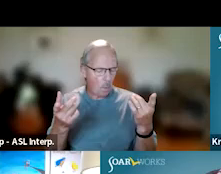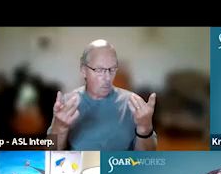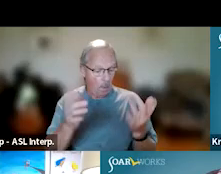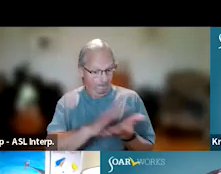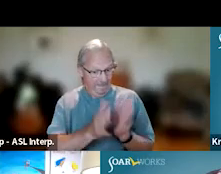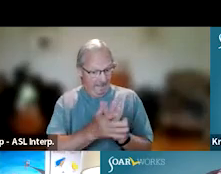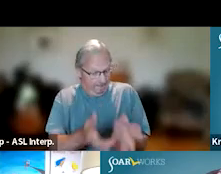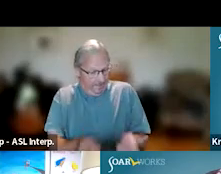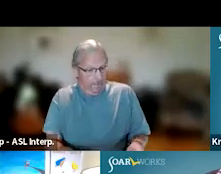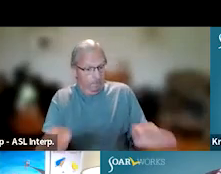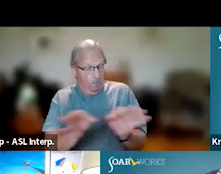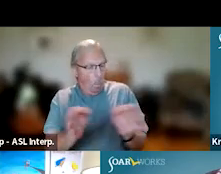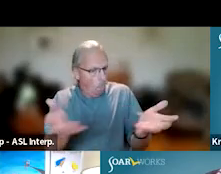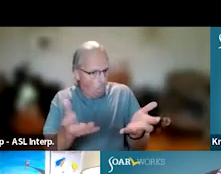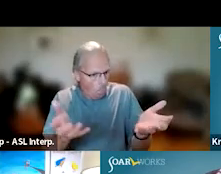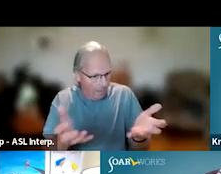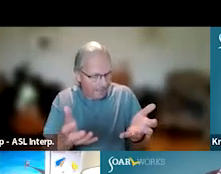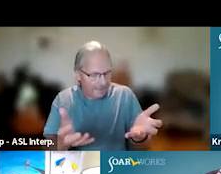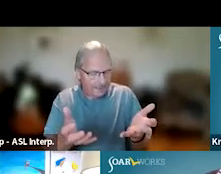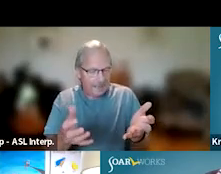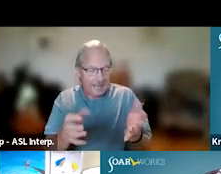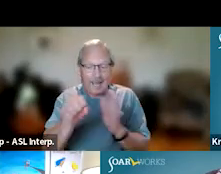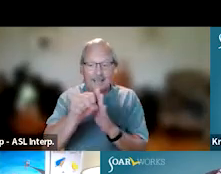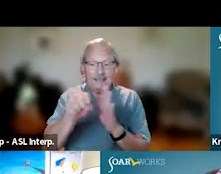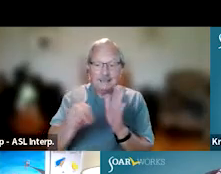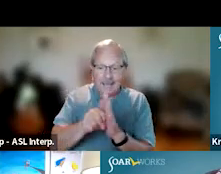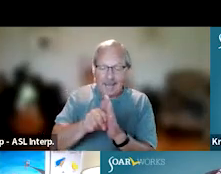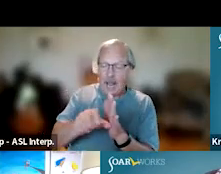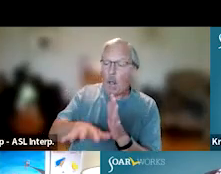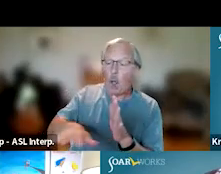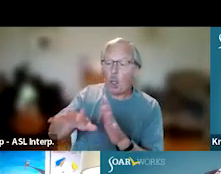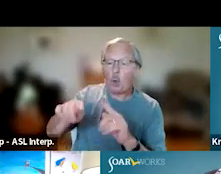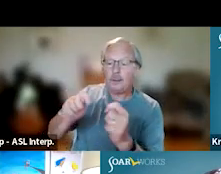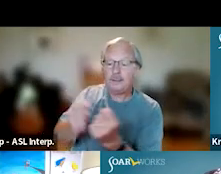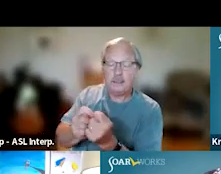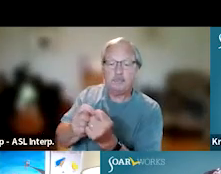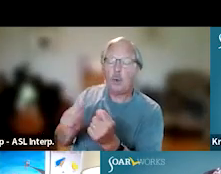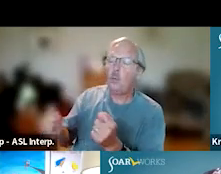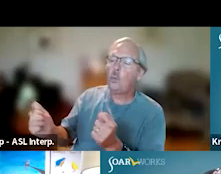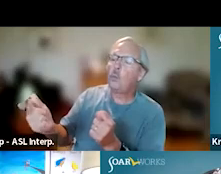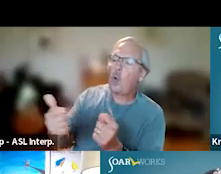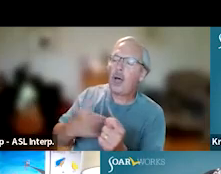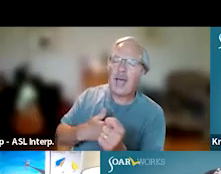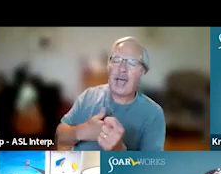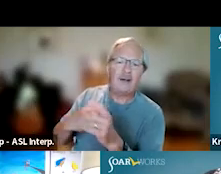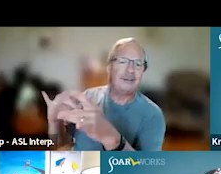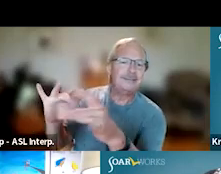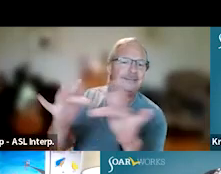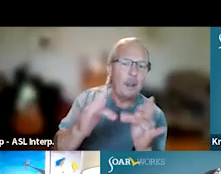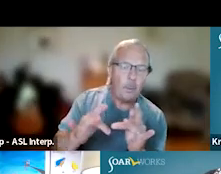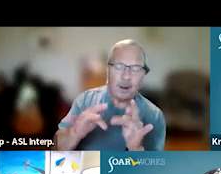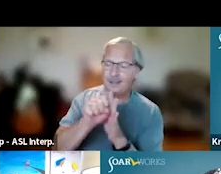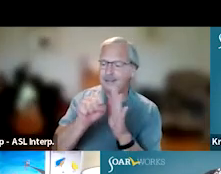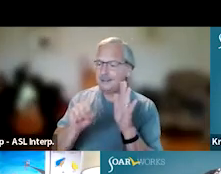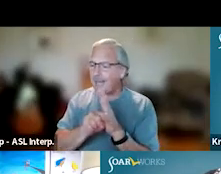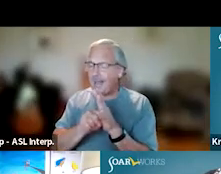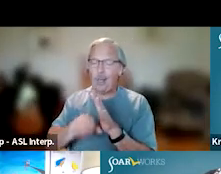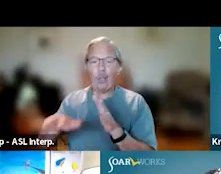is our state and local teams. You all have wonderful networks of state and local leaders who are implementing SOAR